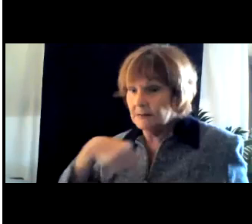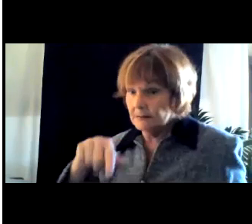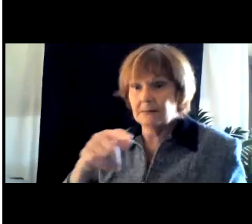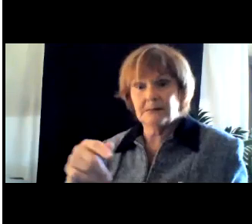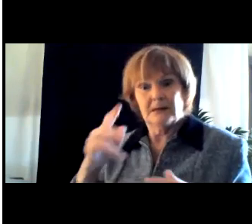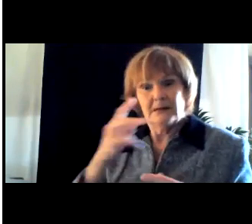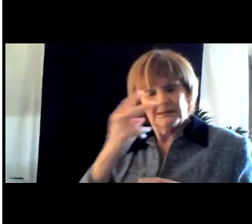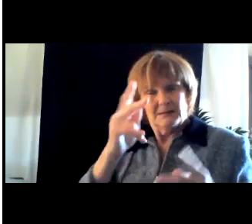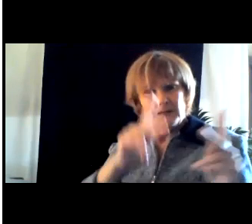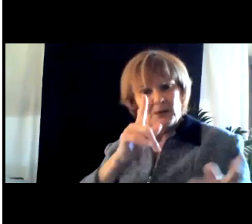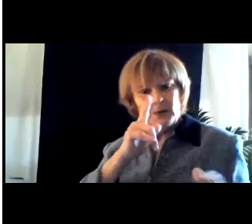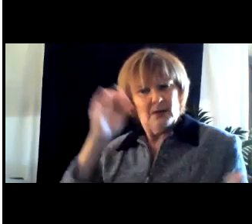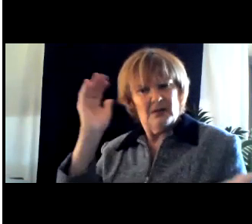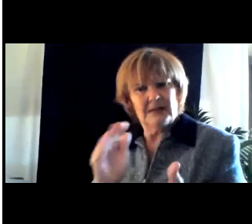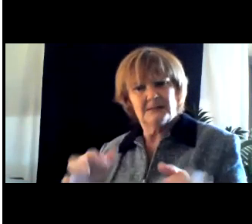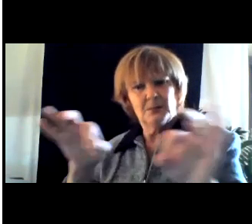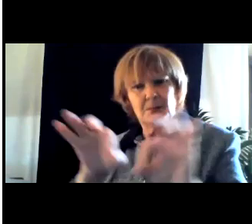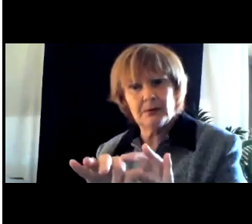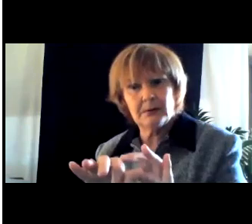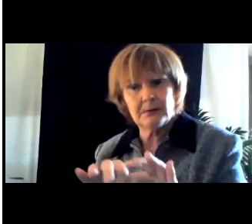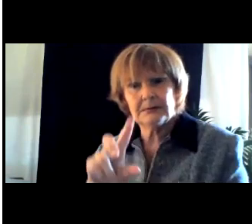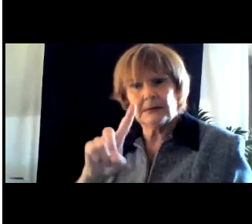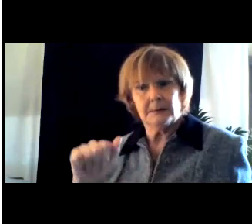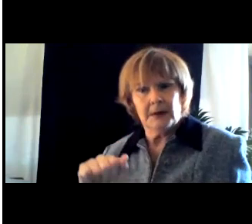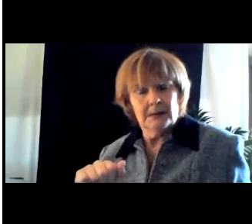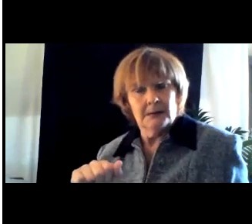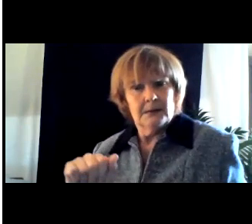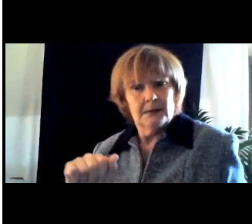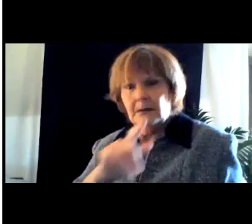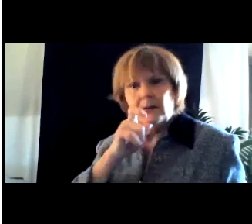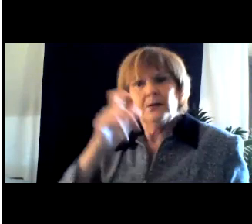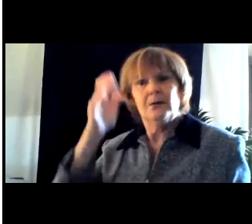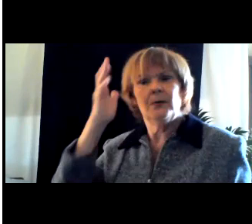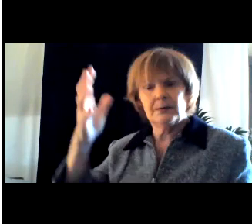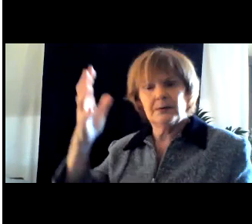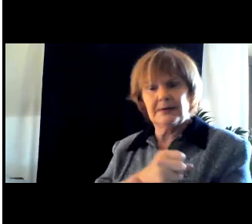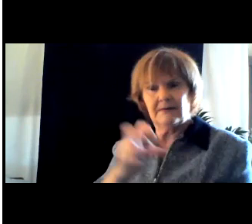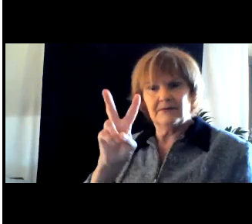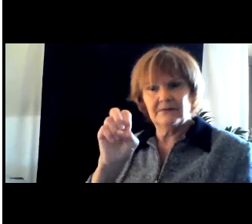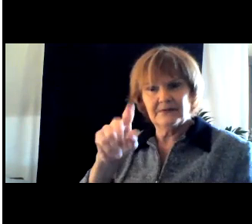We saw that in how policies were written in terms of who were going to receive ventilators and who was going to receive critical care.